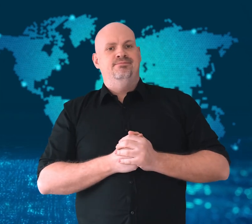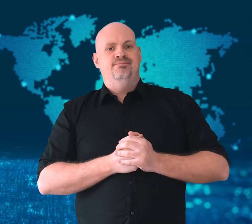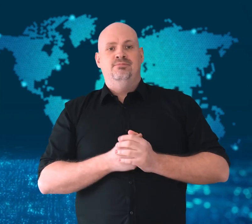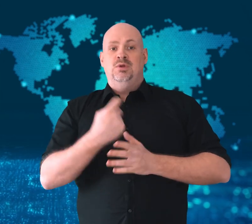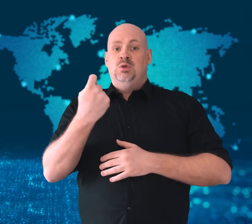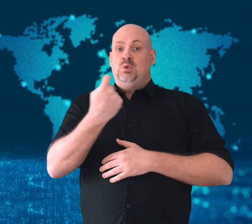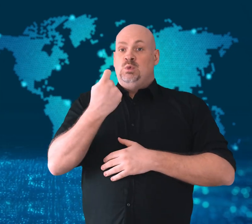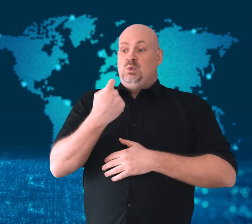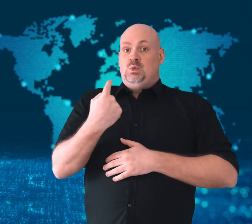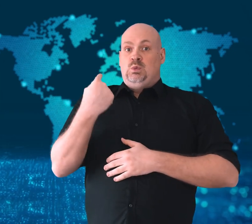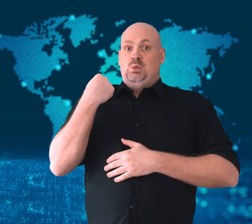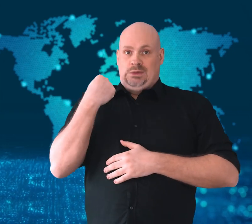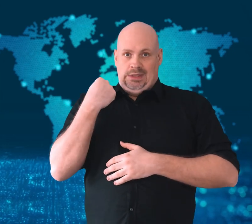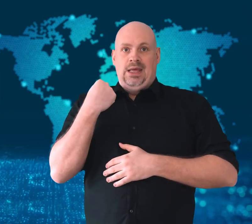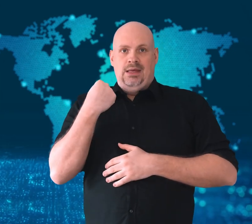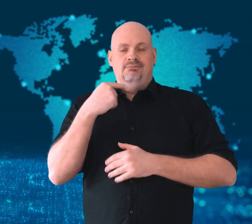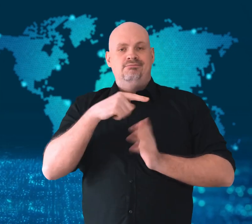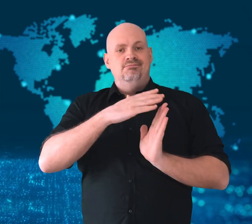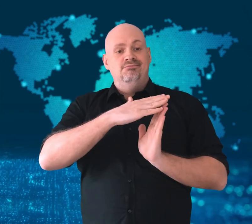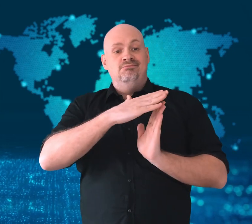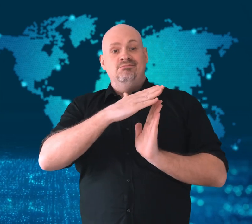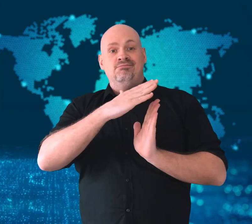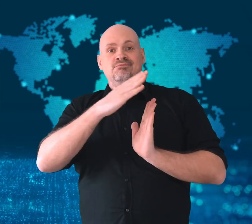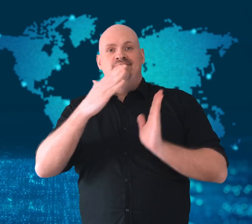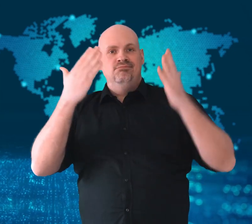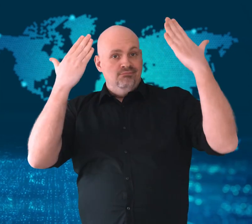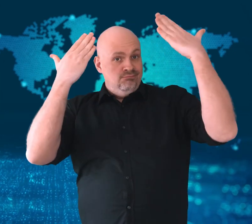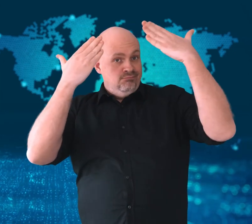Later on Tuesday night,